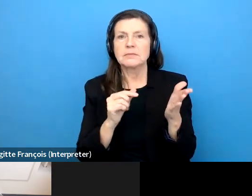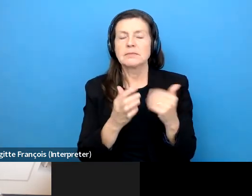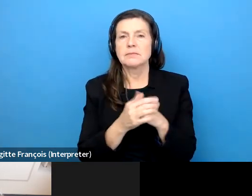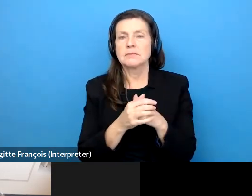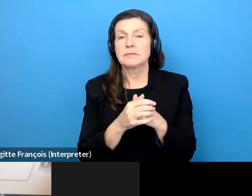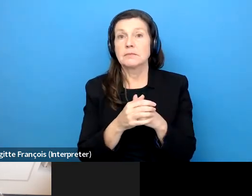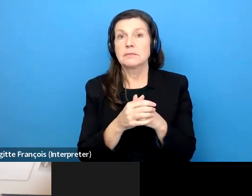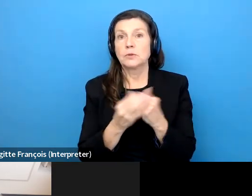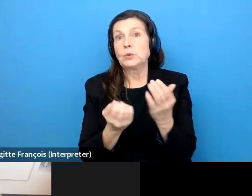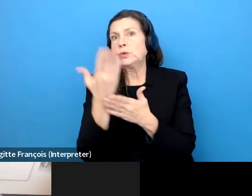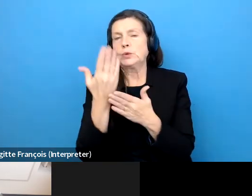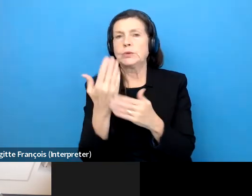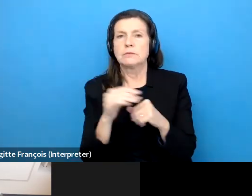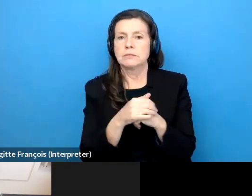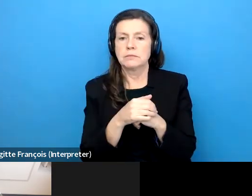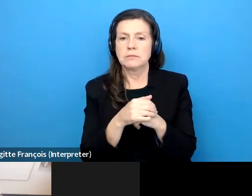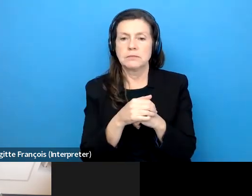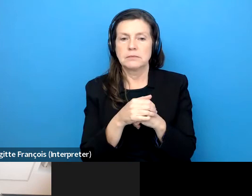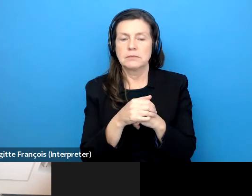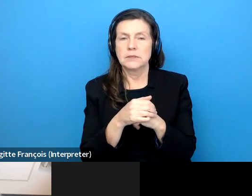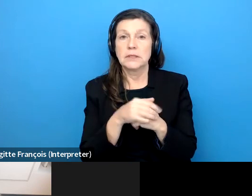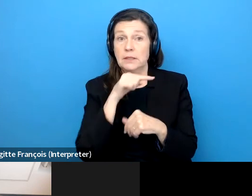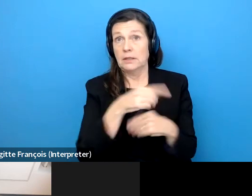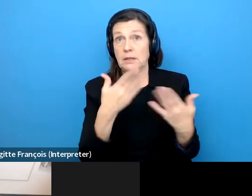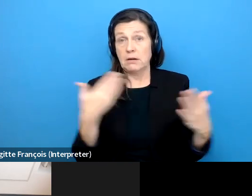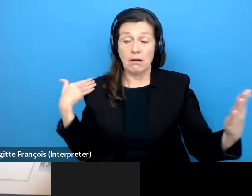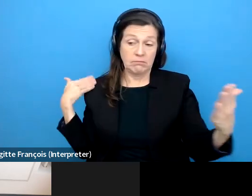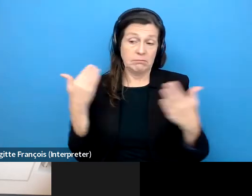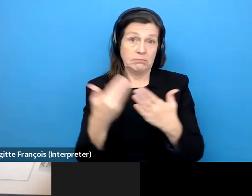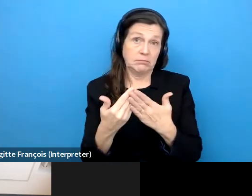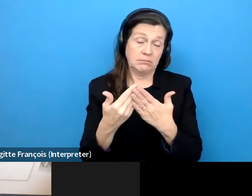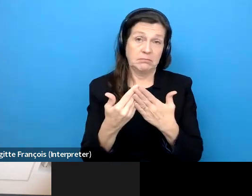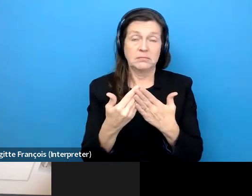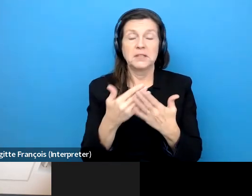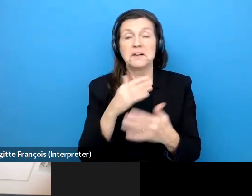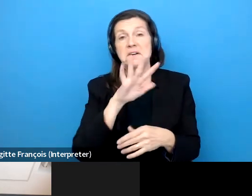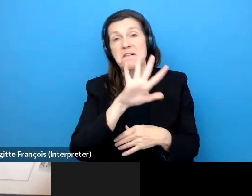sorry, between five and nine years, if the victim is especially vulnerable,